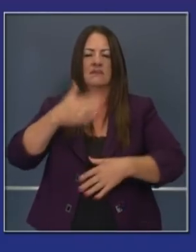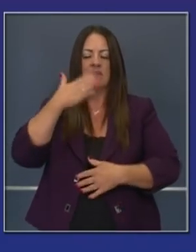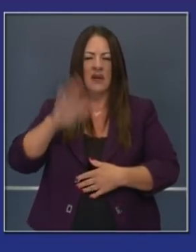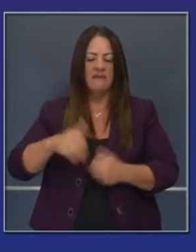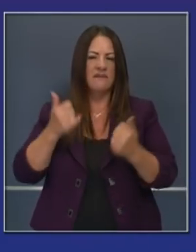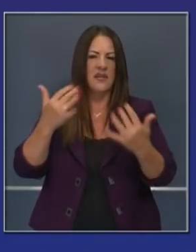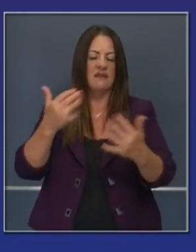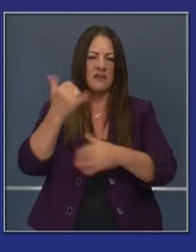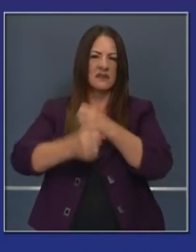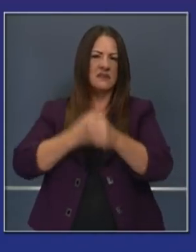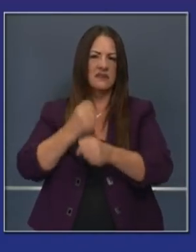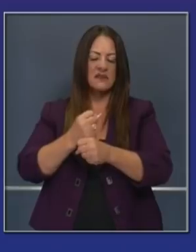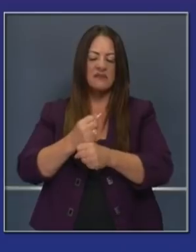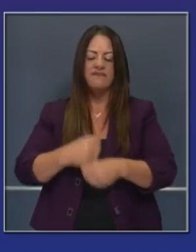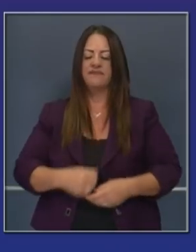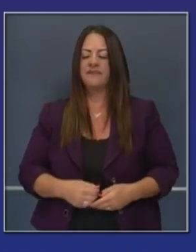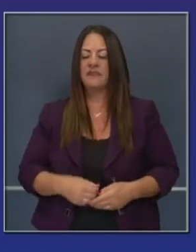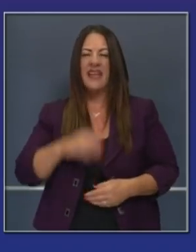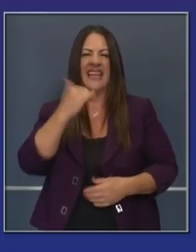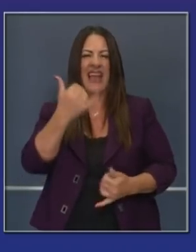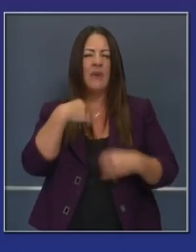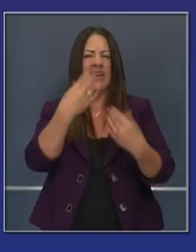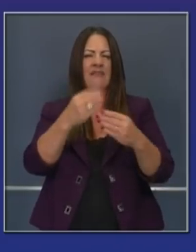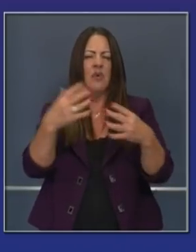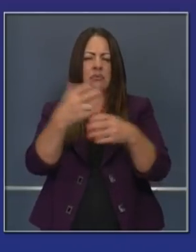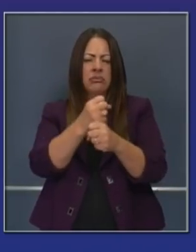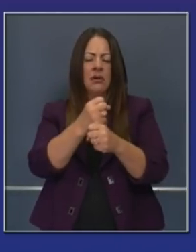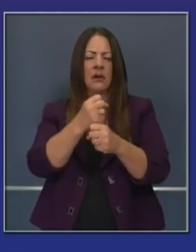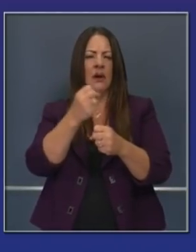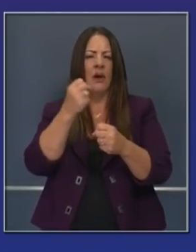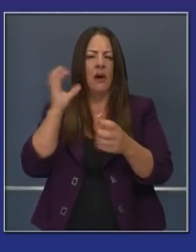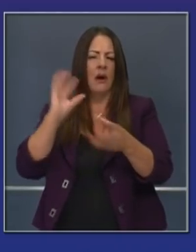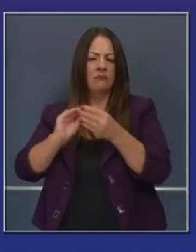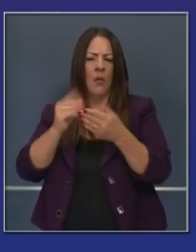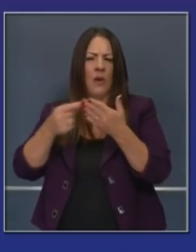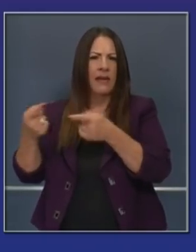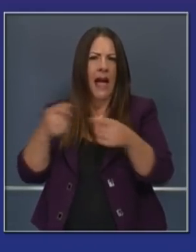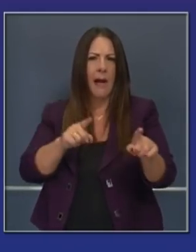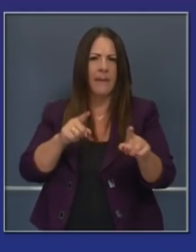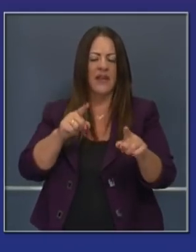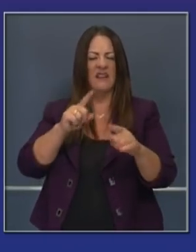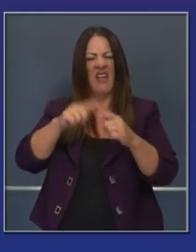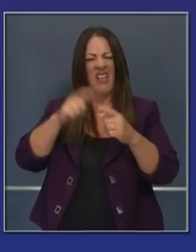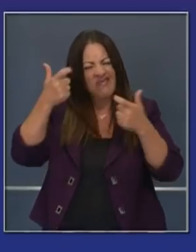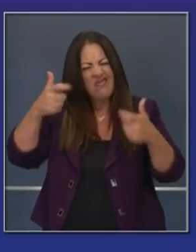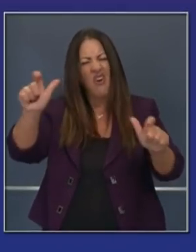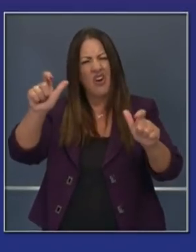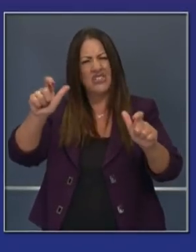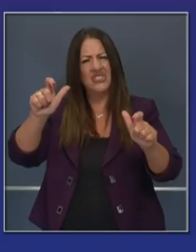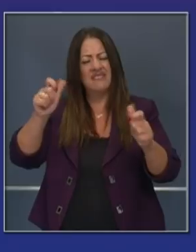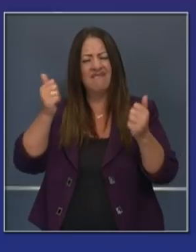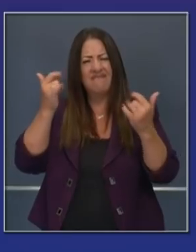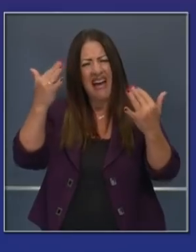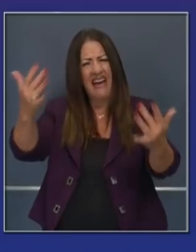THIS HISTORIC WILDFIRE YEAR. JUST TO PUT IT MANY PERSPECTIVE WE TALK IN HISTORIC TERMS. JUST A QUICK UPDATE ON THE